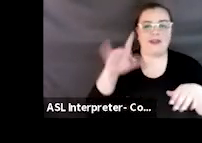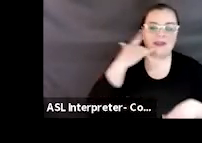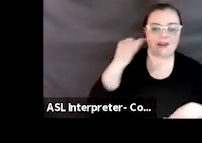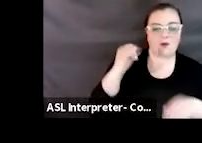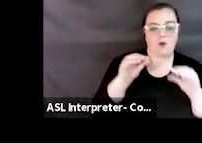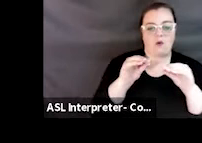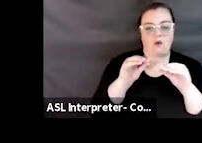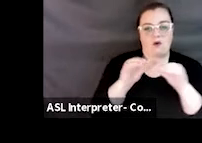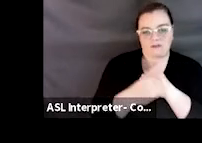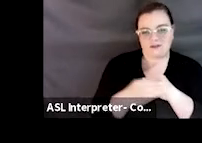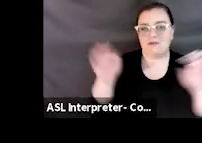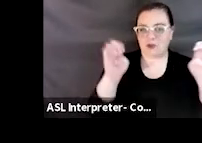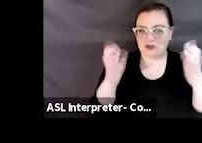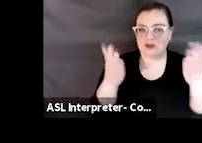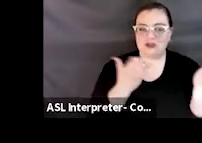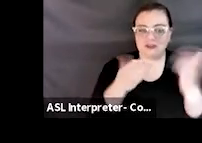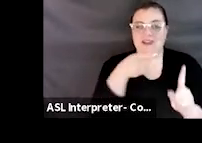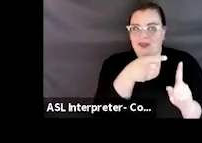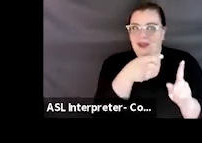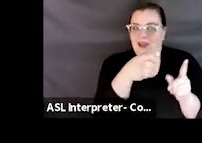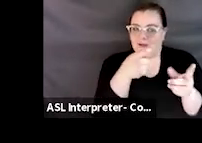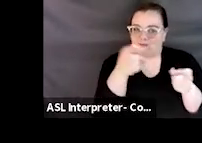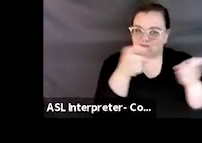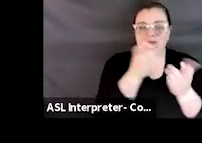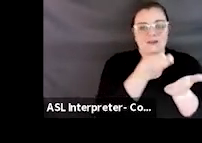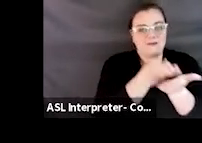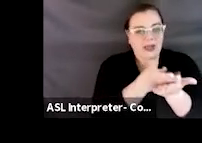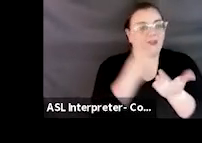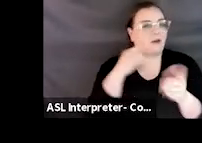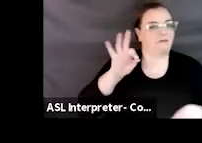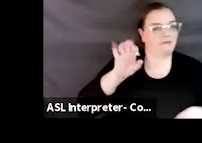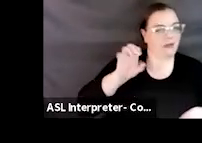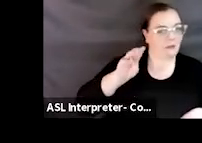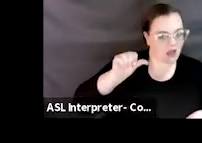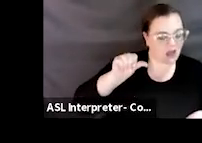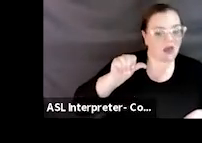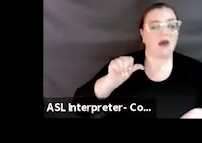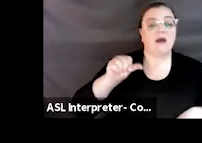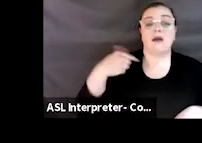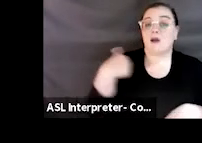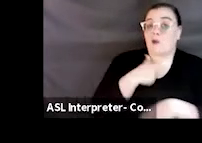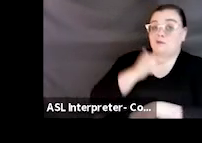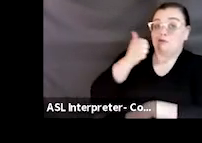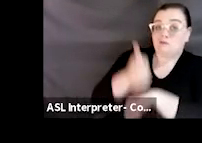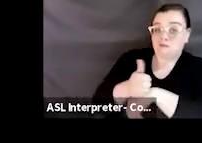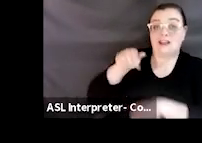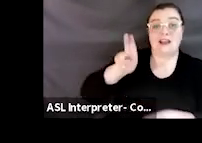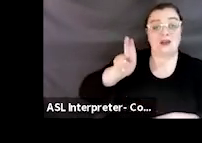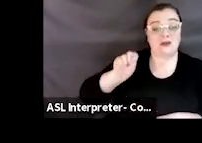Heidi Rosofsky: We work very closely with California office of emergency services who facilitates our funding that comes from fema.